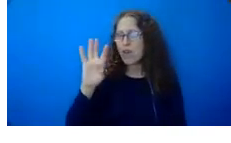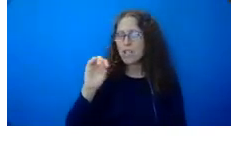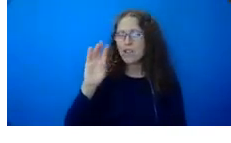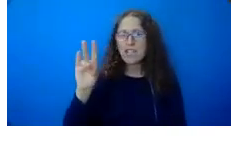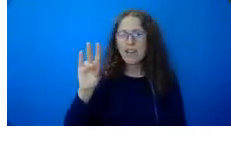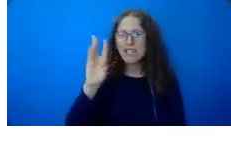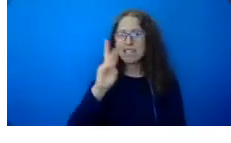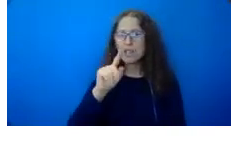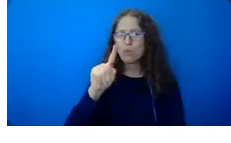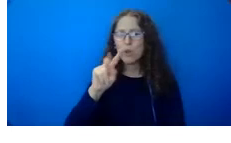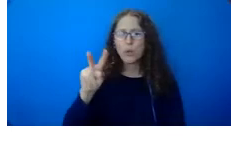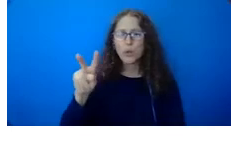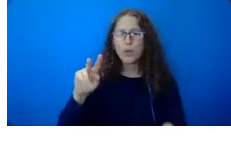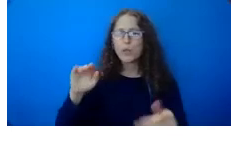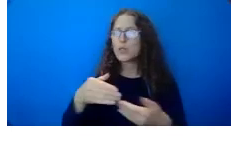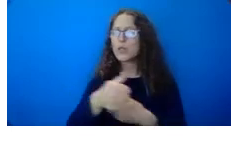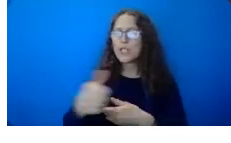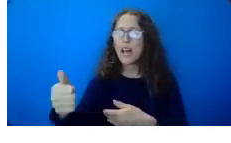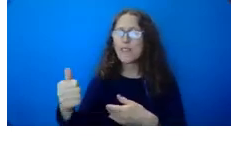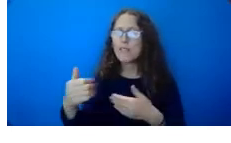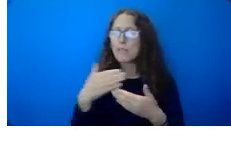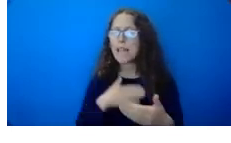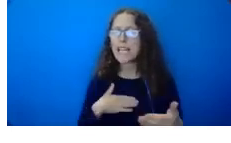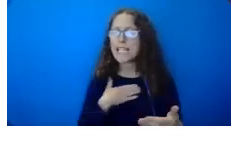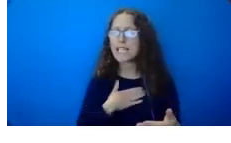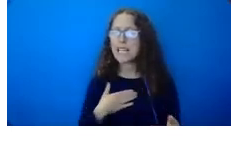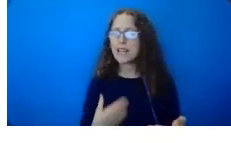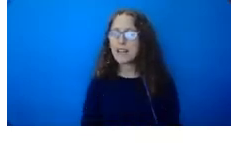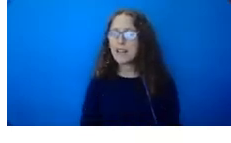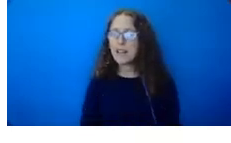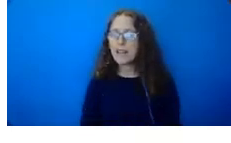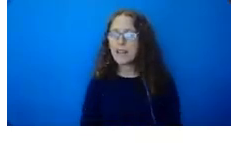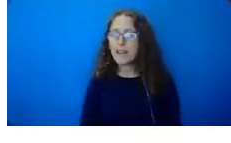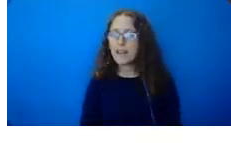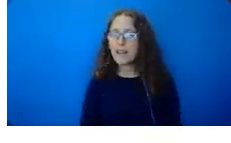REPRESENTING THE NATIVE VETERANS ASSOCIATION. » THANK YOU FOR JOINING US. IN THE CHAT IT SAYS HELLO DEBBIE LACEY, EASTSIDE FOR ALL IN EAST KING COUNTY. WE ALSO HAVE